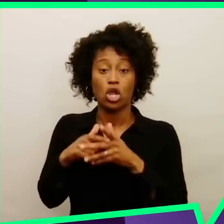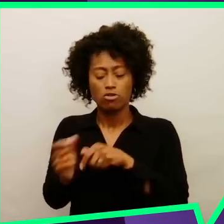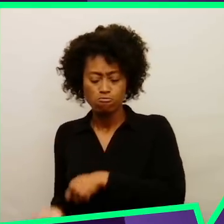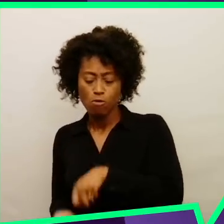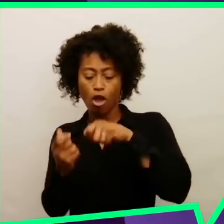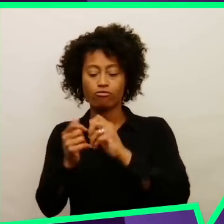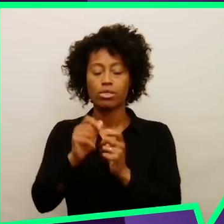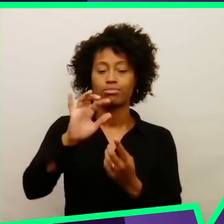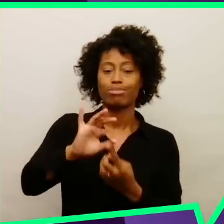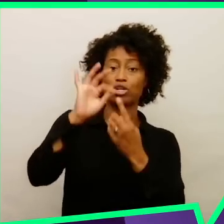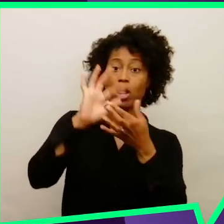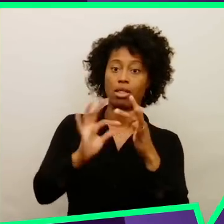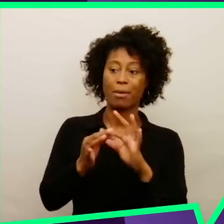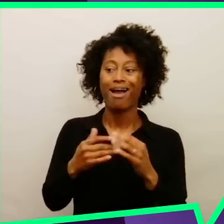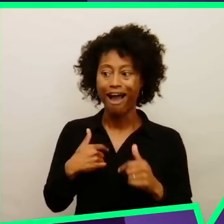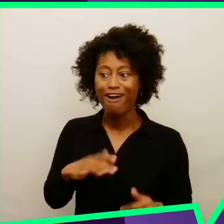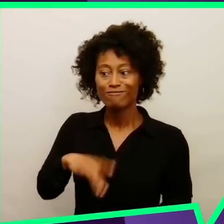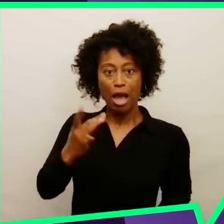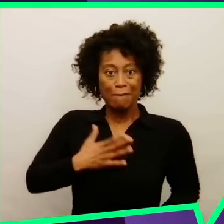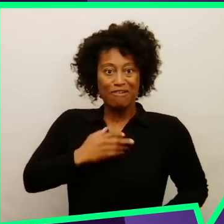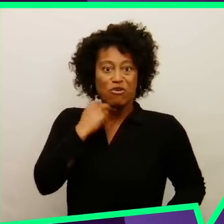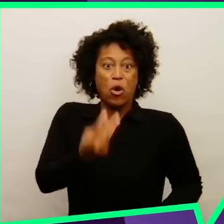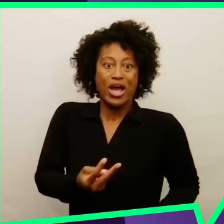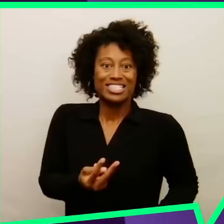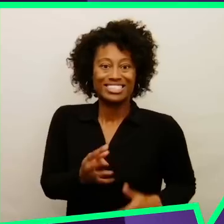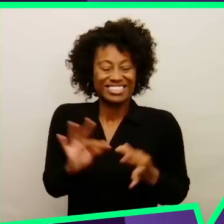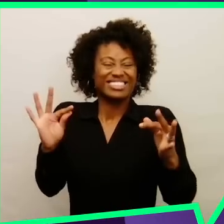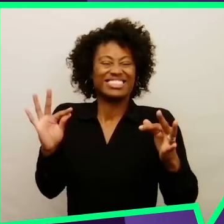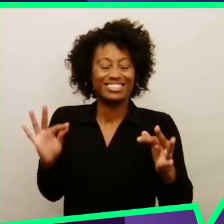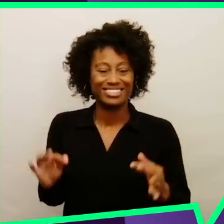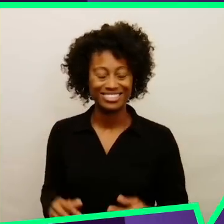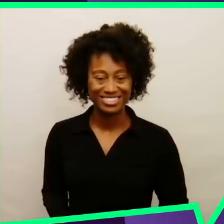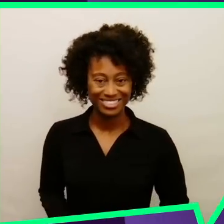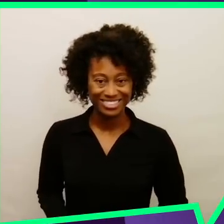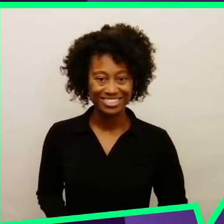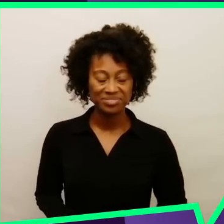But then I started to play golf with Special Olympics,